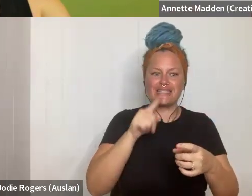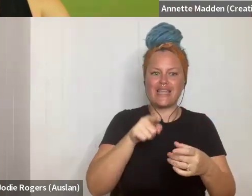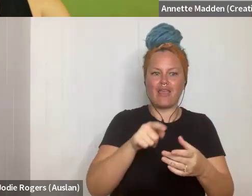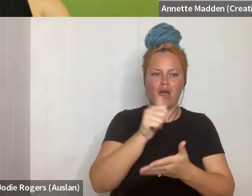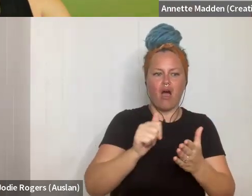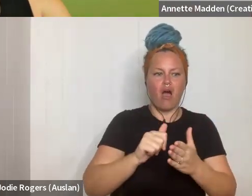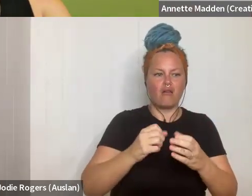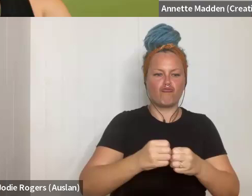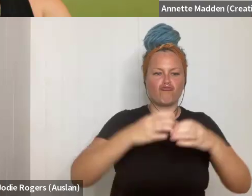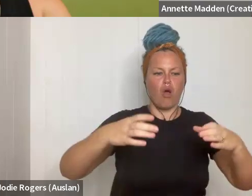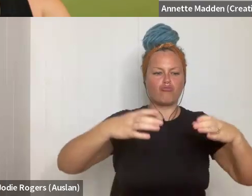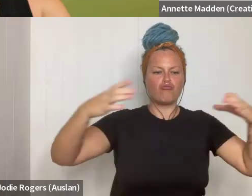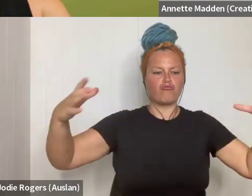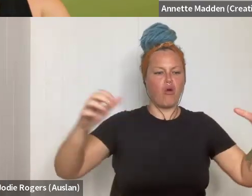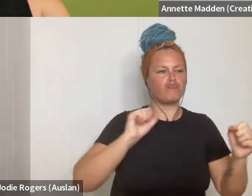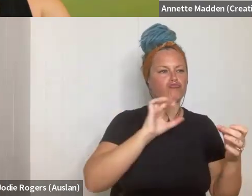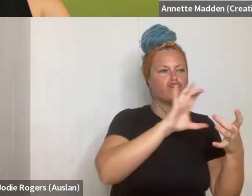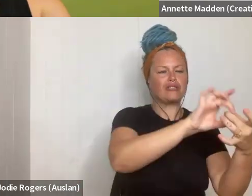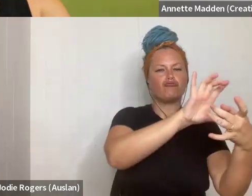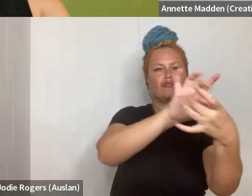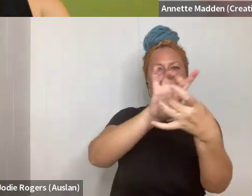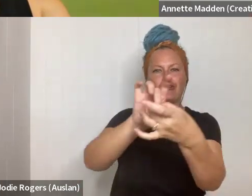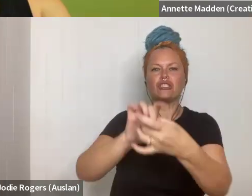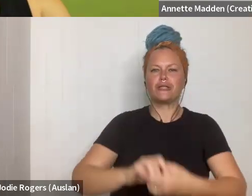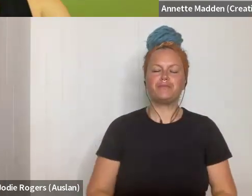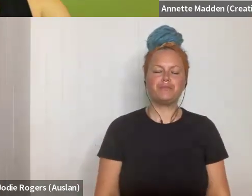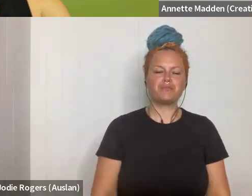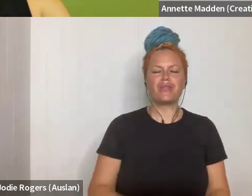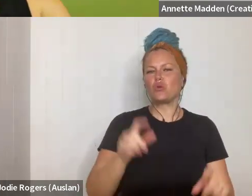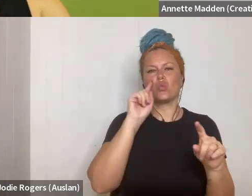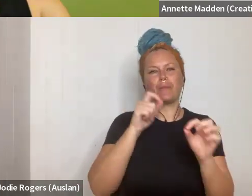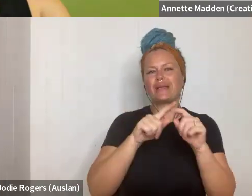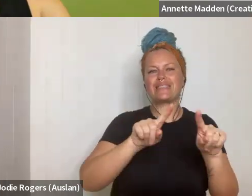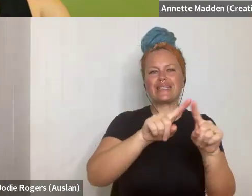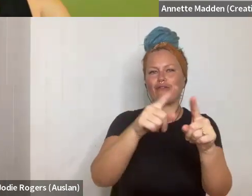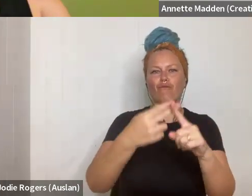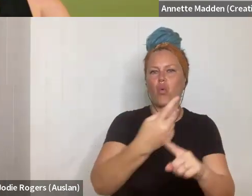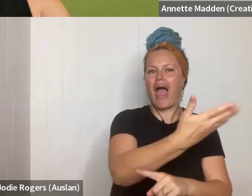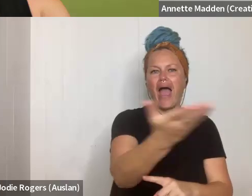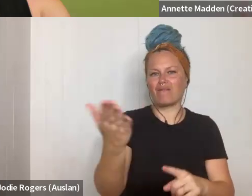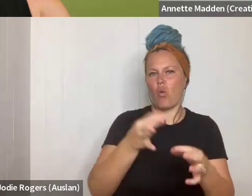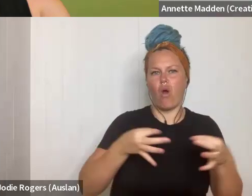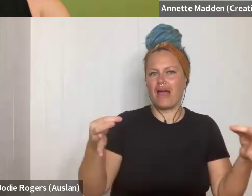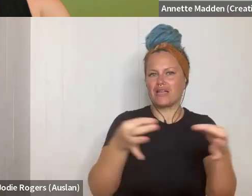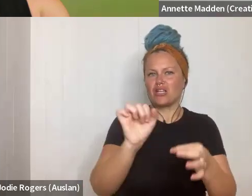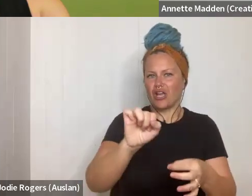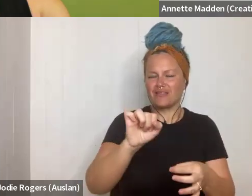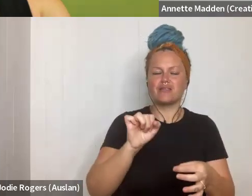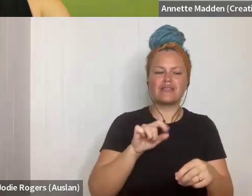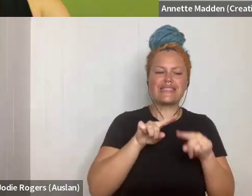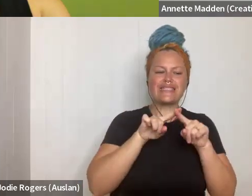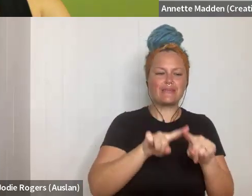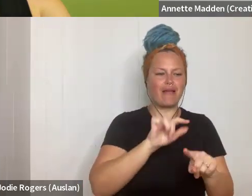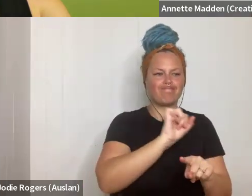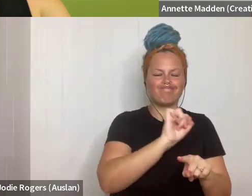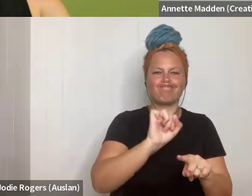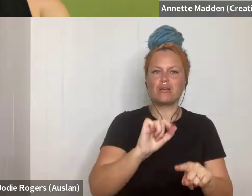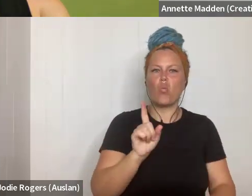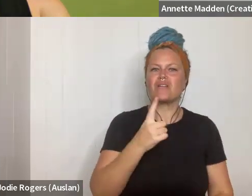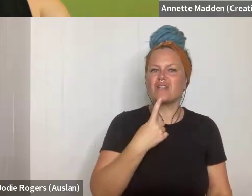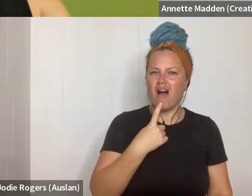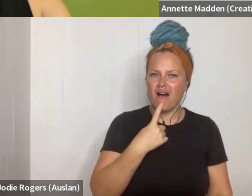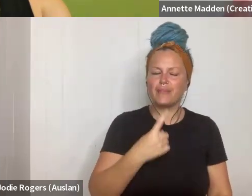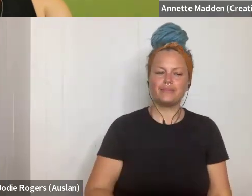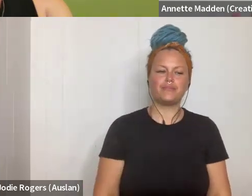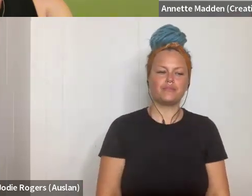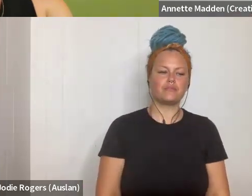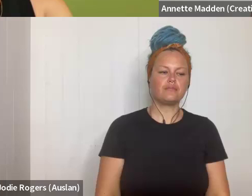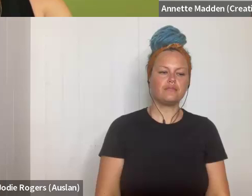able to invest in sending artists